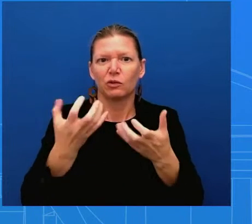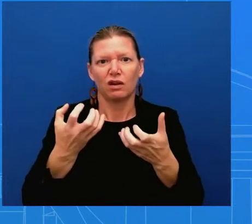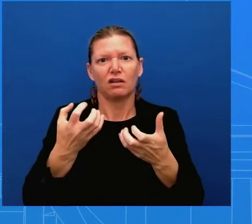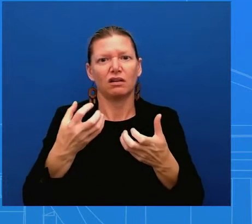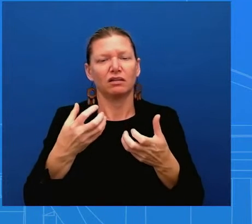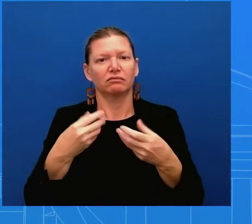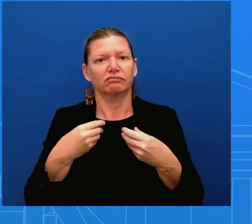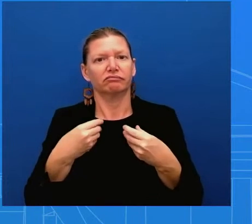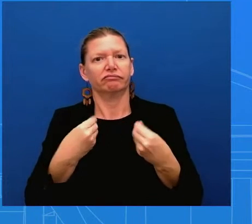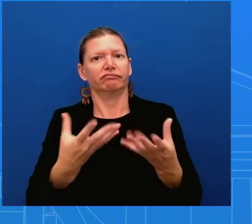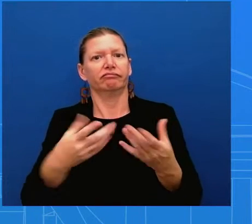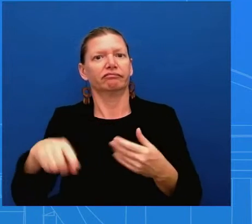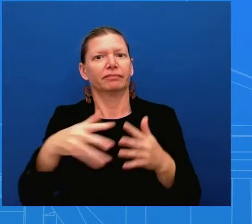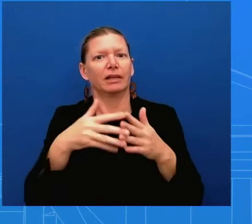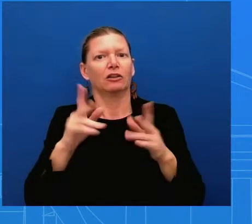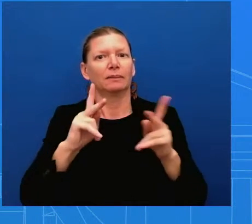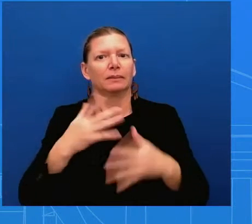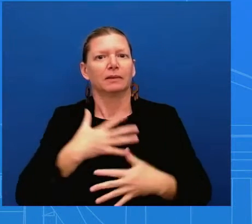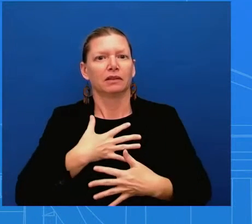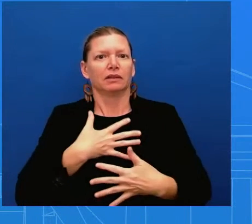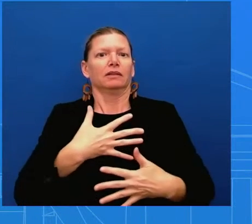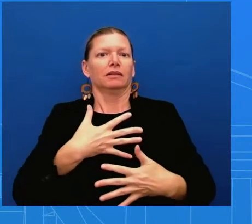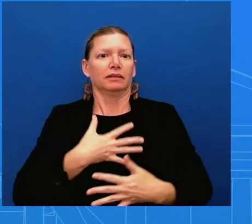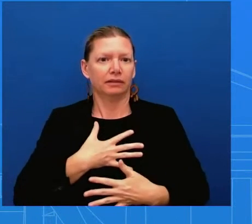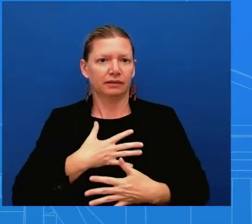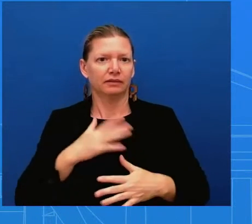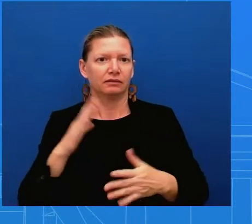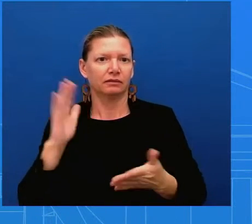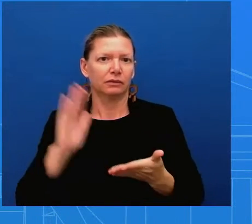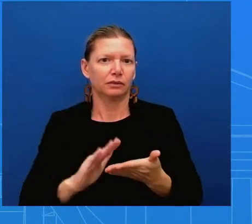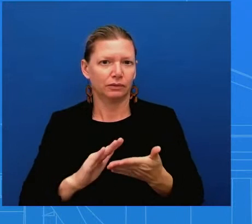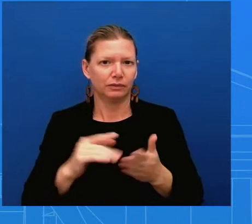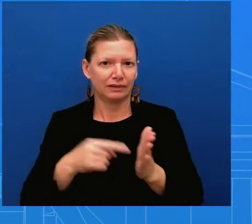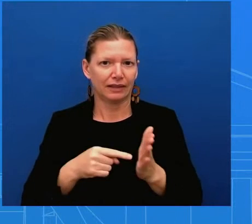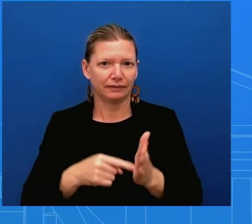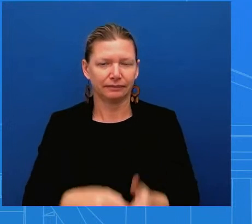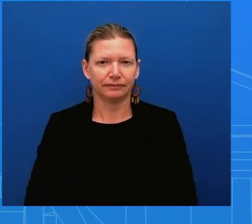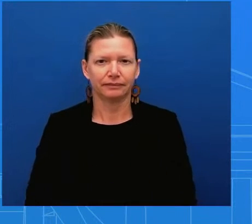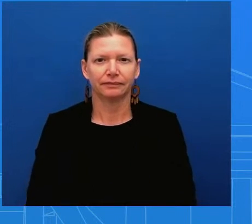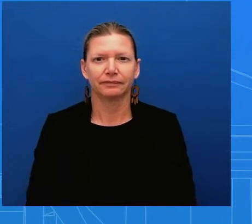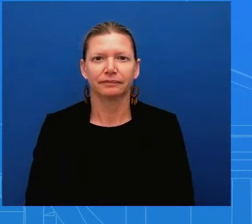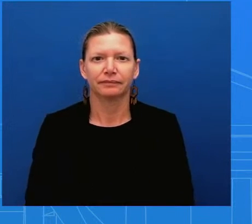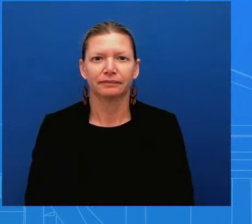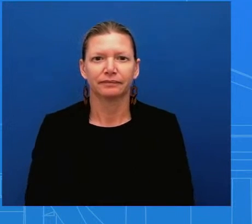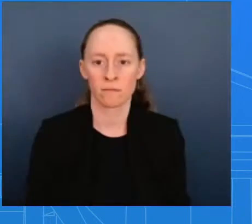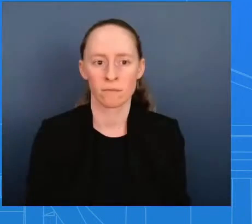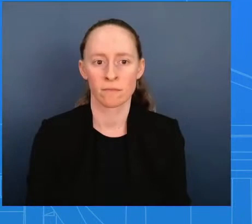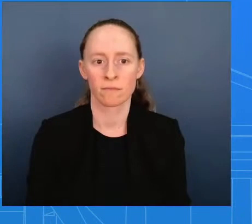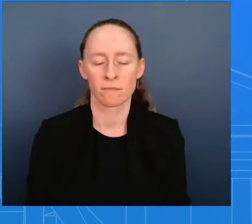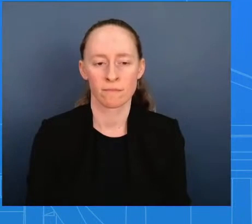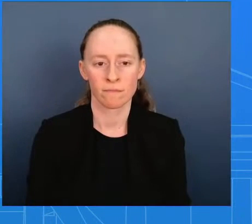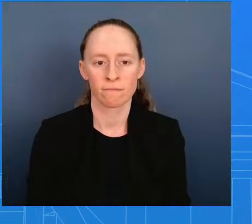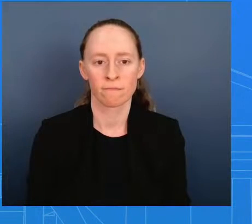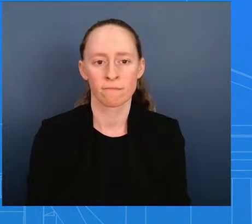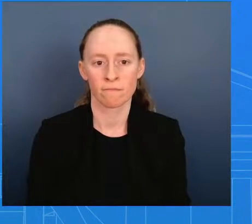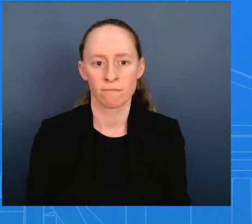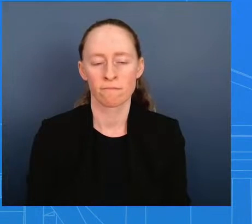The Press: On his messaging to minorities? Ms. Jean-Pierre: Well -- and what do you mean spec- -- like, what do you mean spec- -- like, specifically about that?